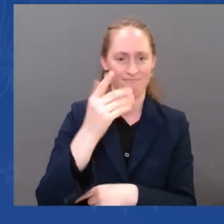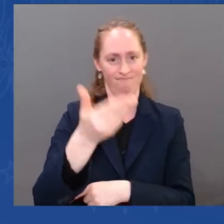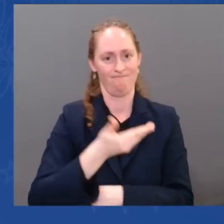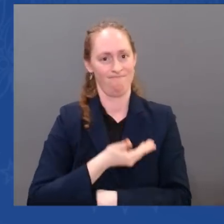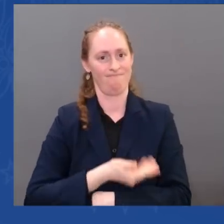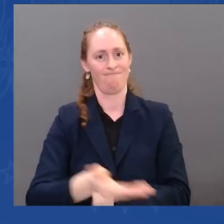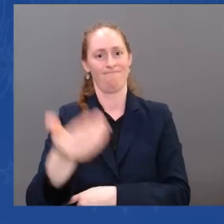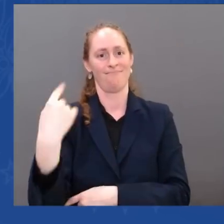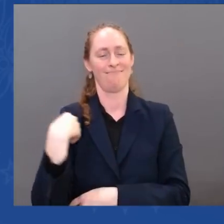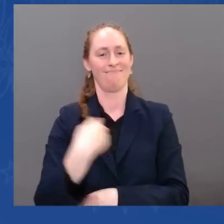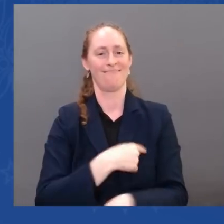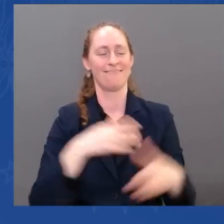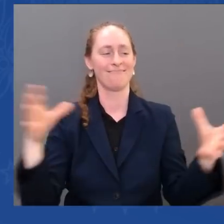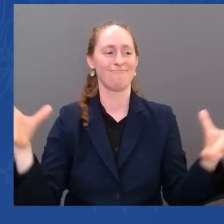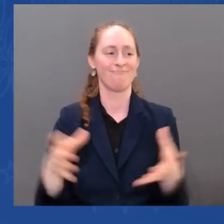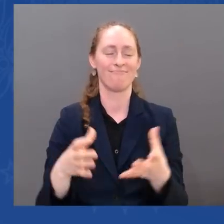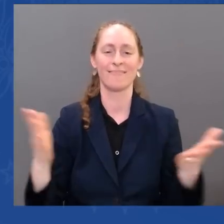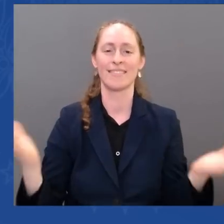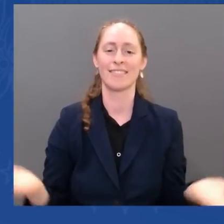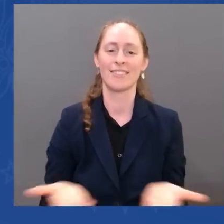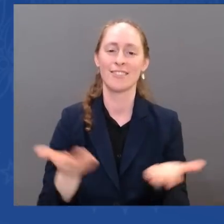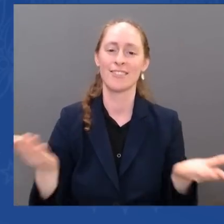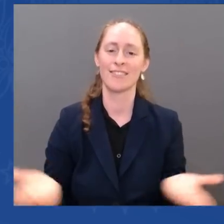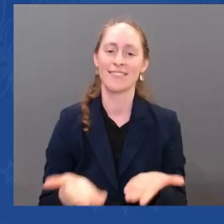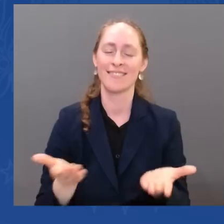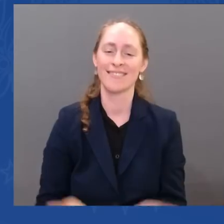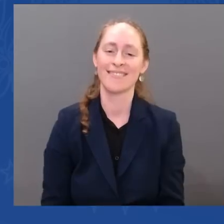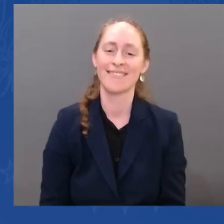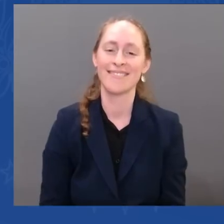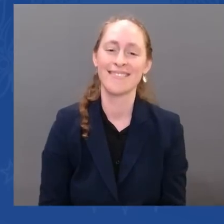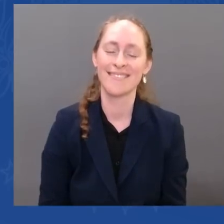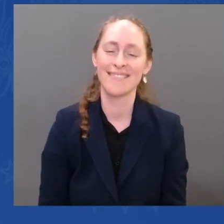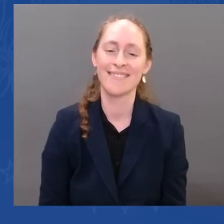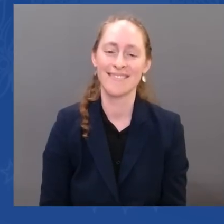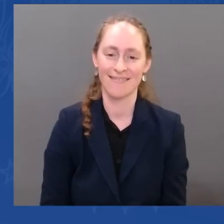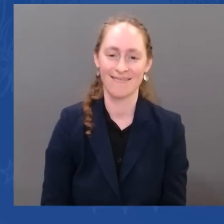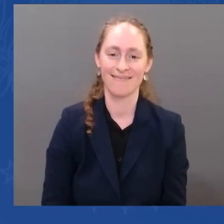that you do intend to visit Greece -- to reciprocate this visit.